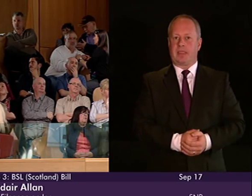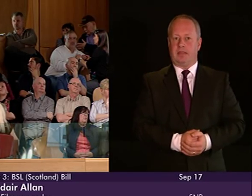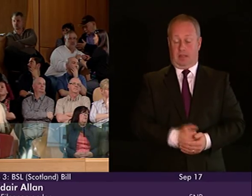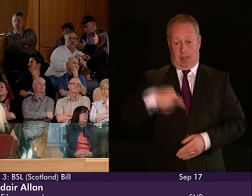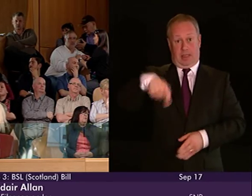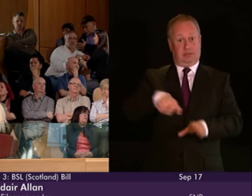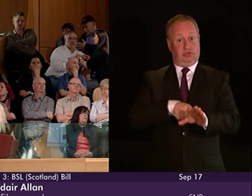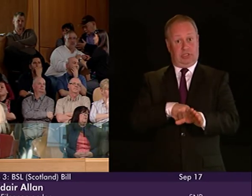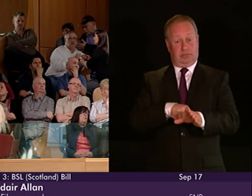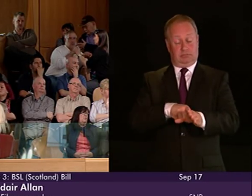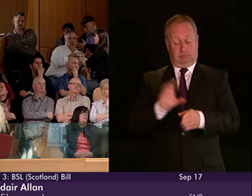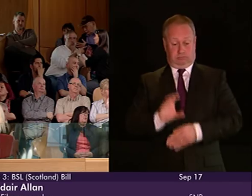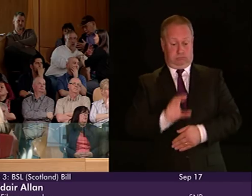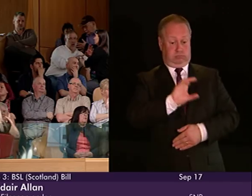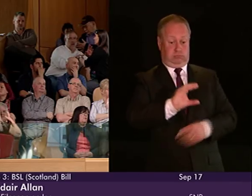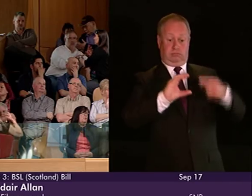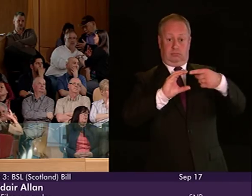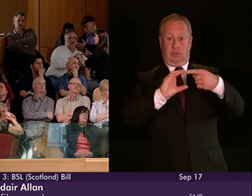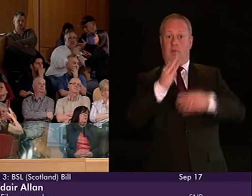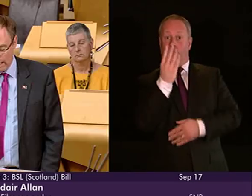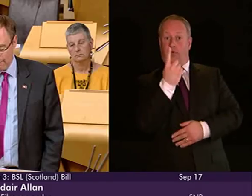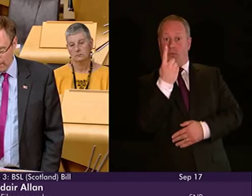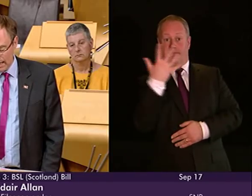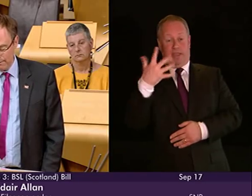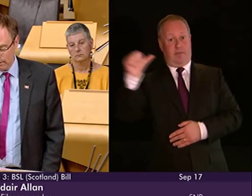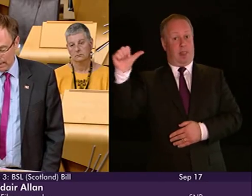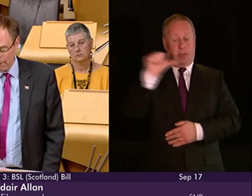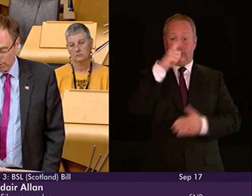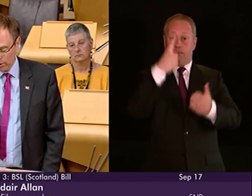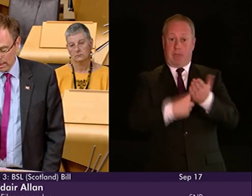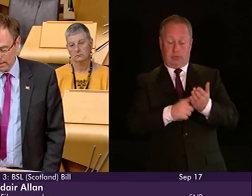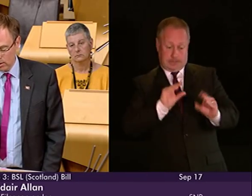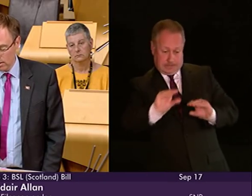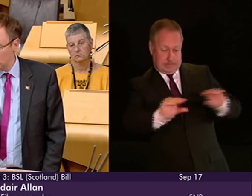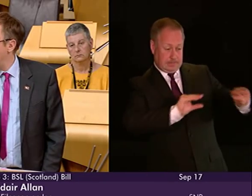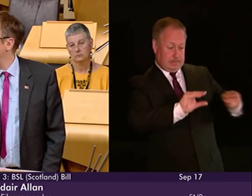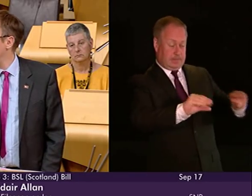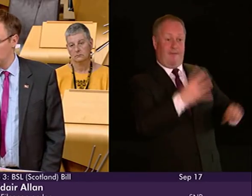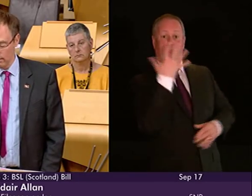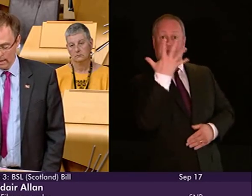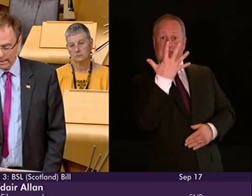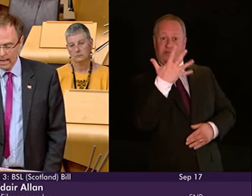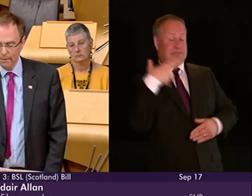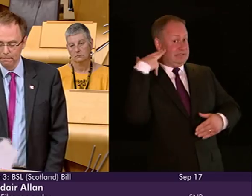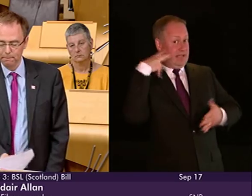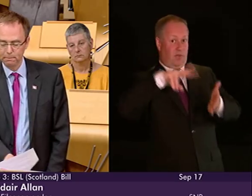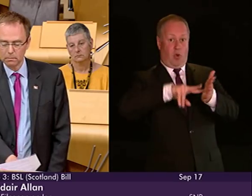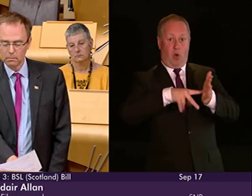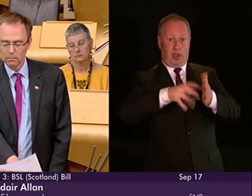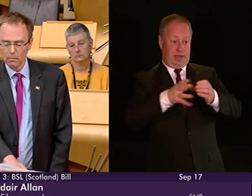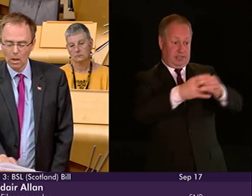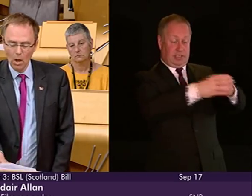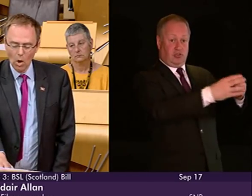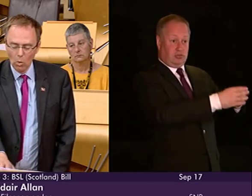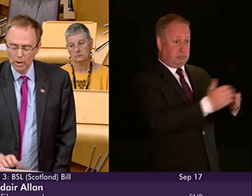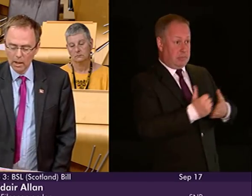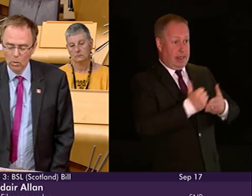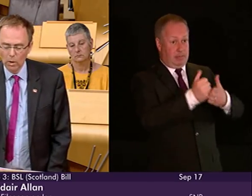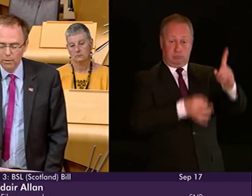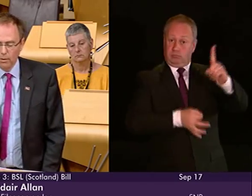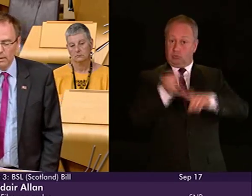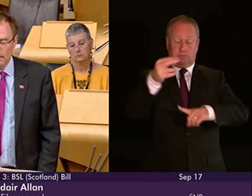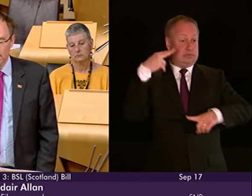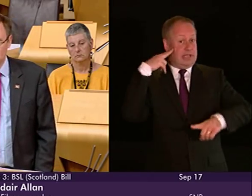funding of £415,000 to five deaf organisations to help make that happen. Working with the